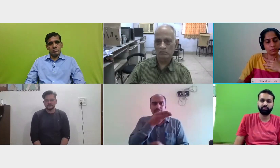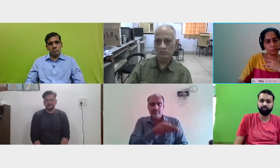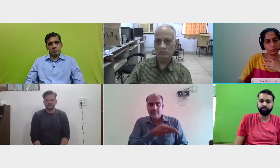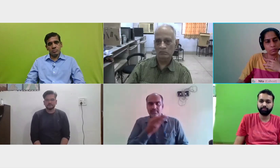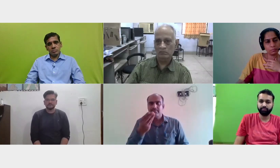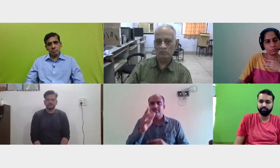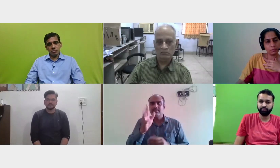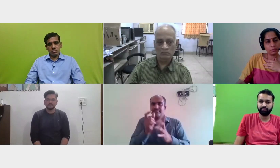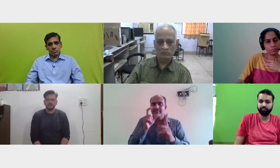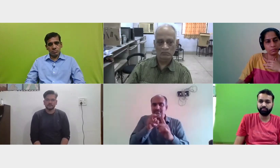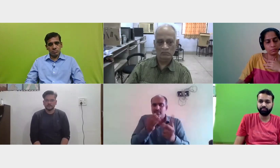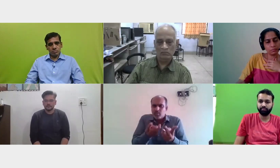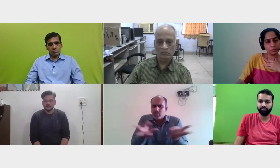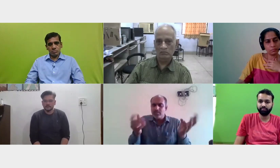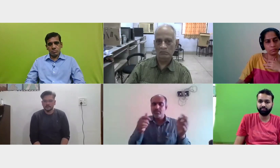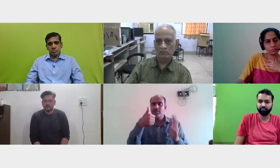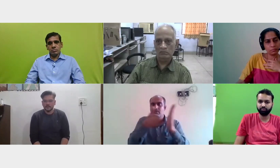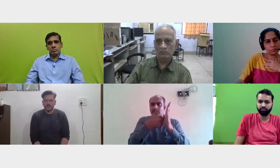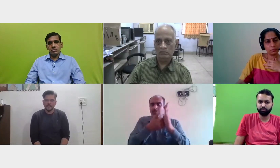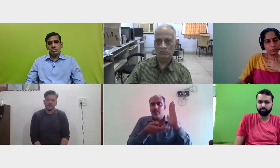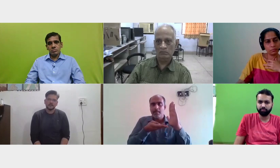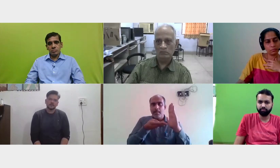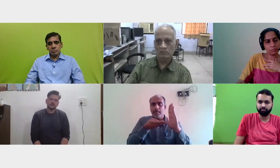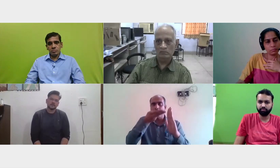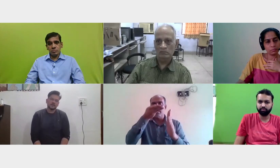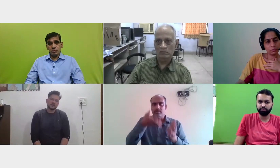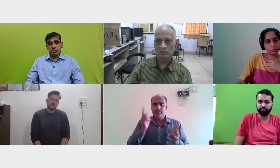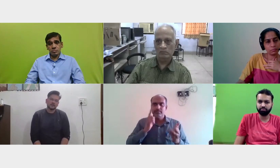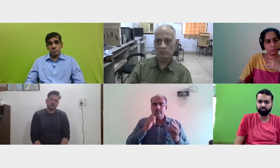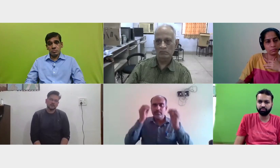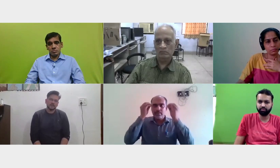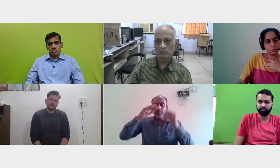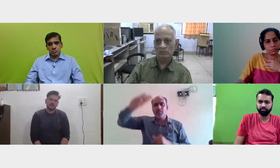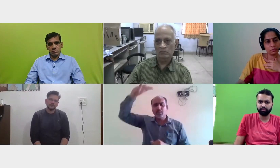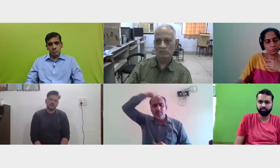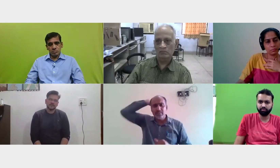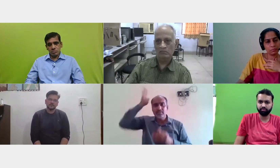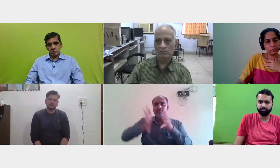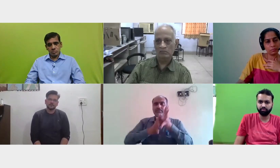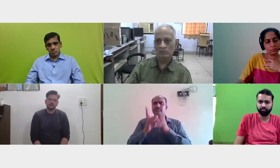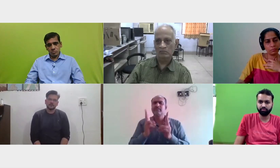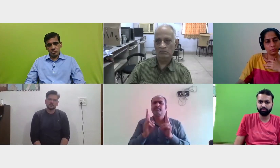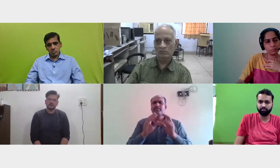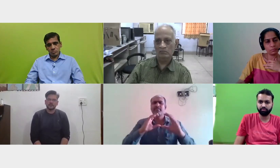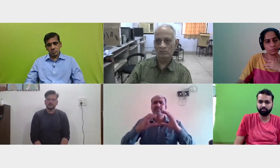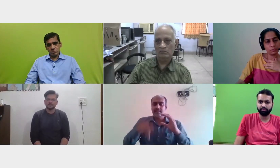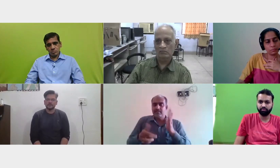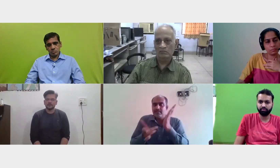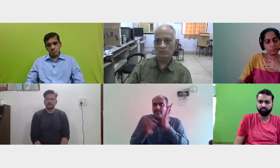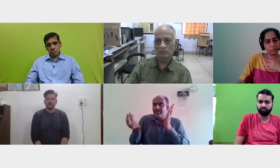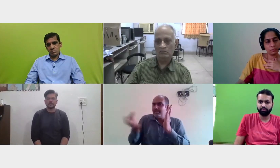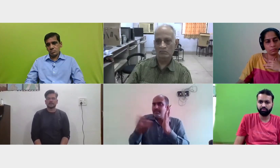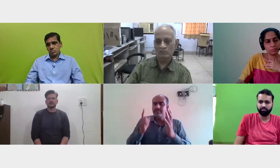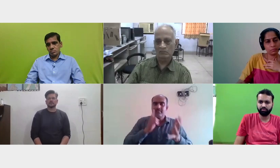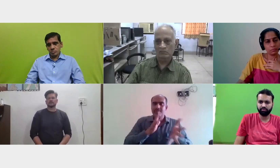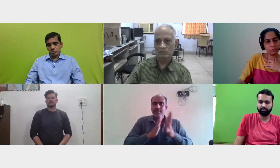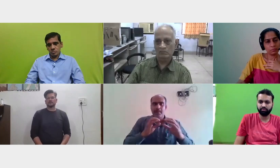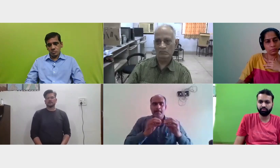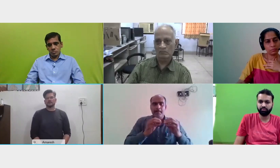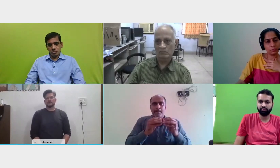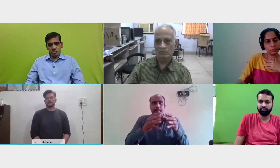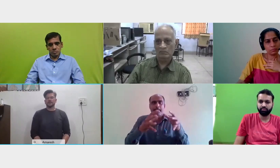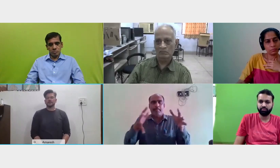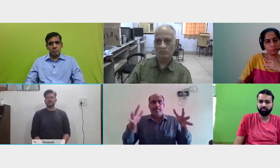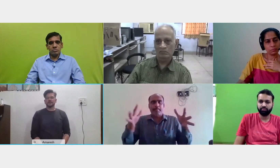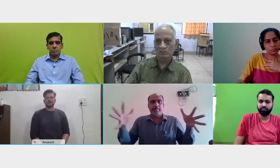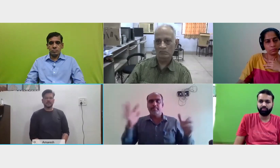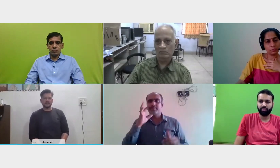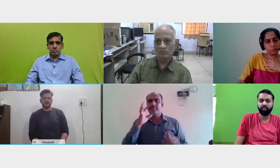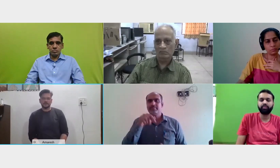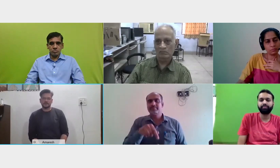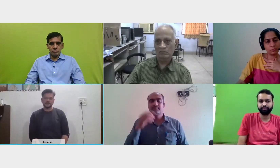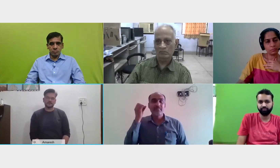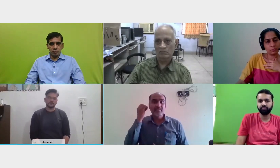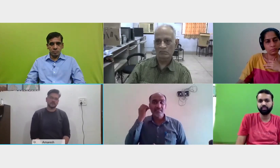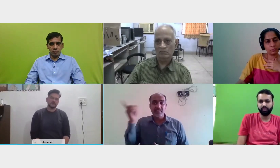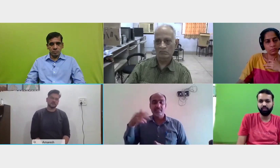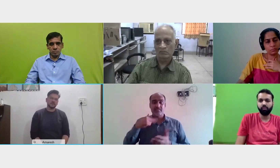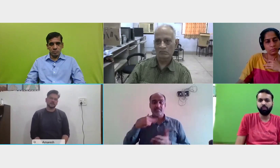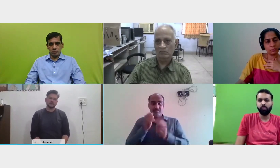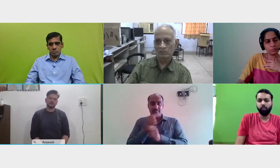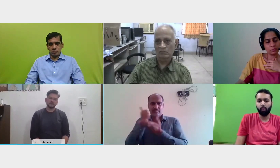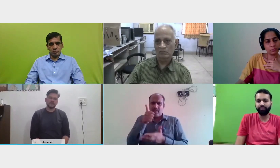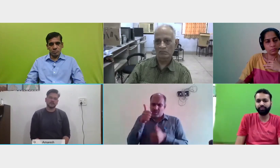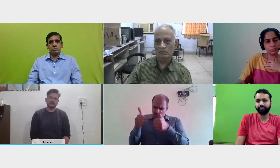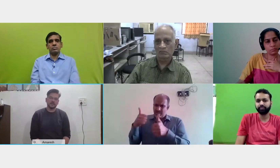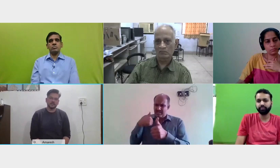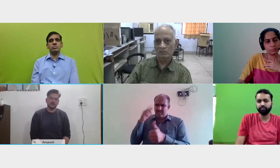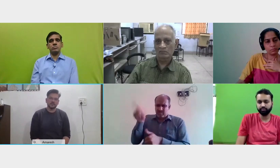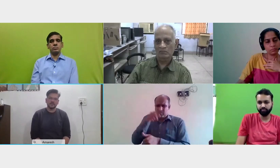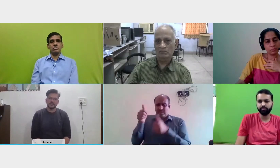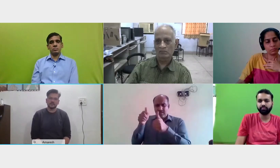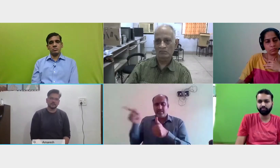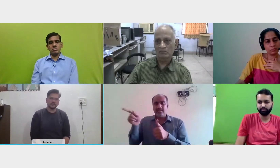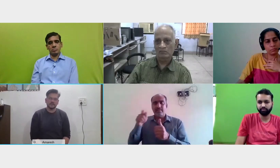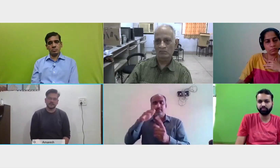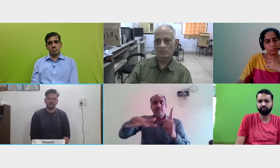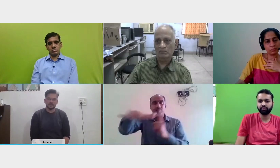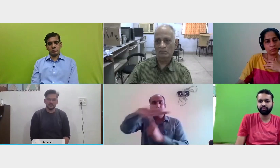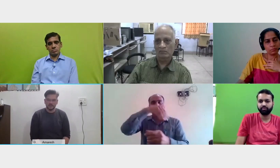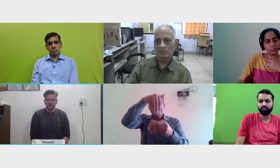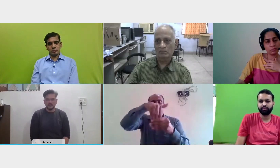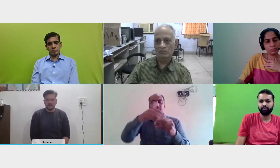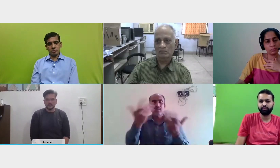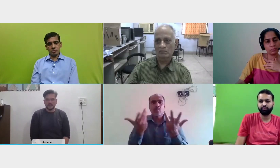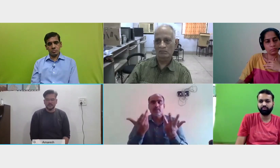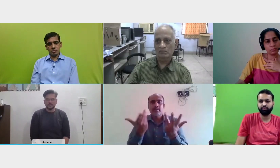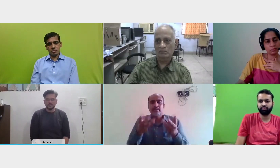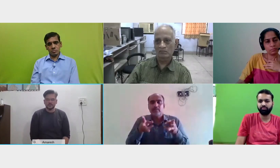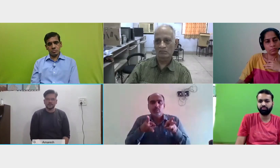you know like they can connect with the sign now they can connect with the sign language